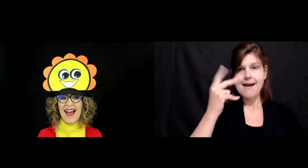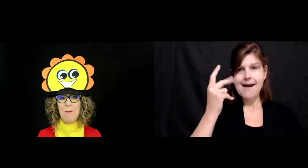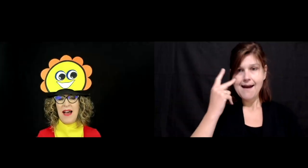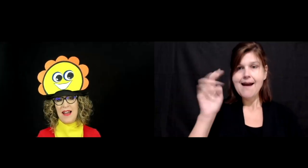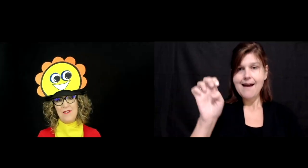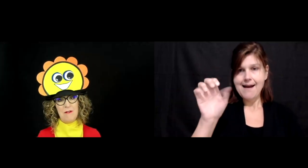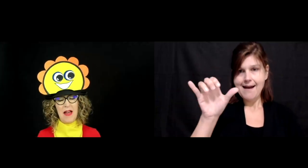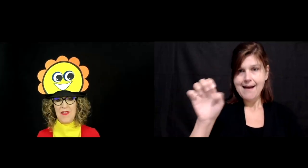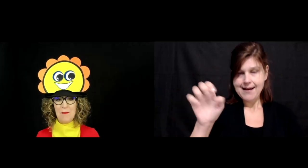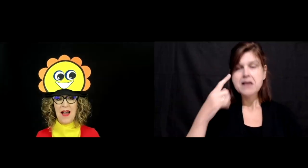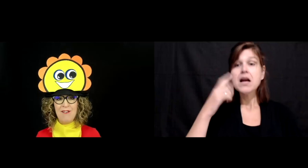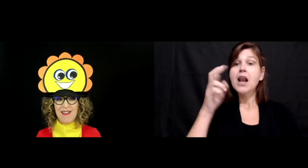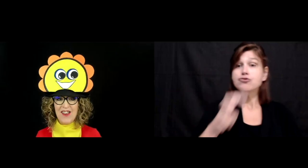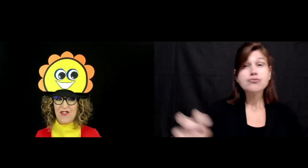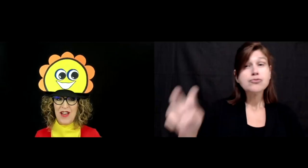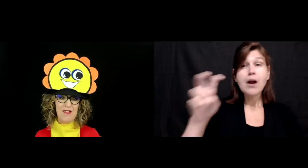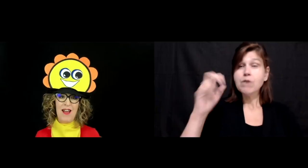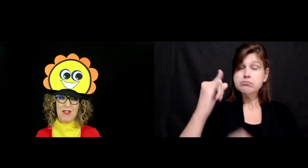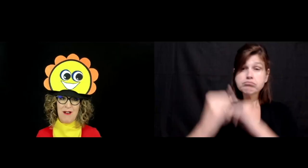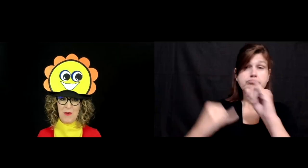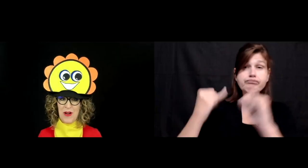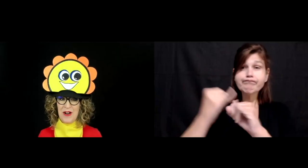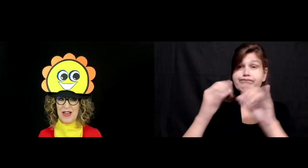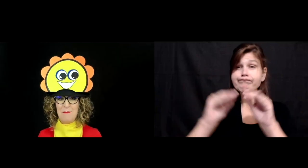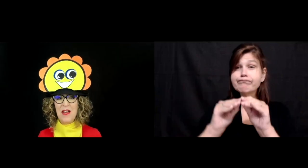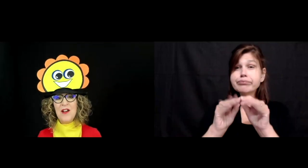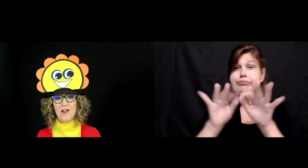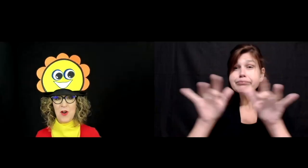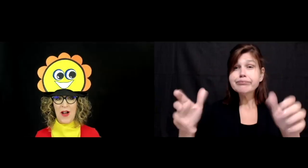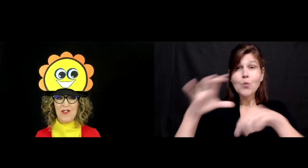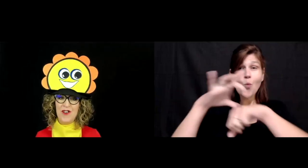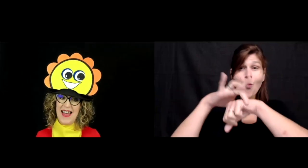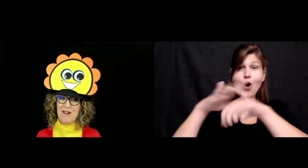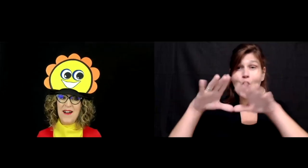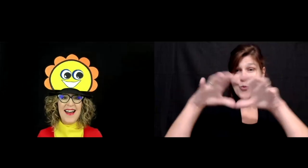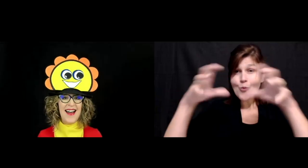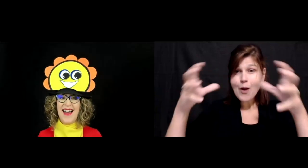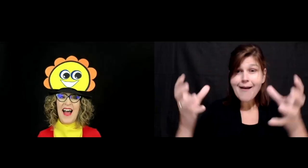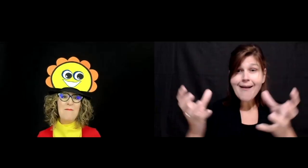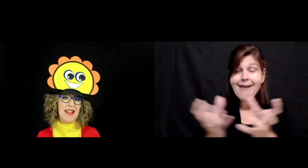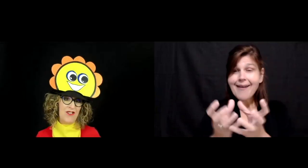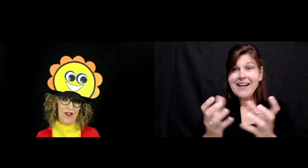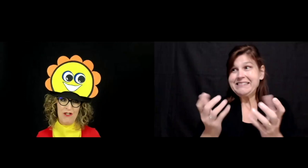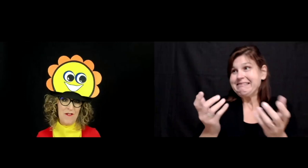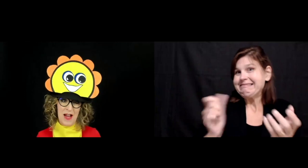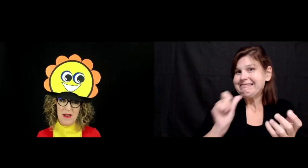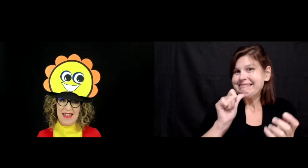And I think my reach is right around the world. And I'm not quite sure now how many children and families